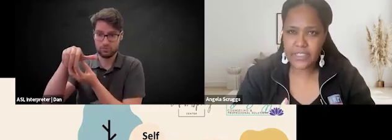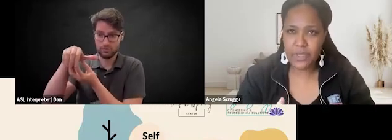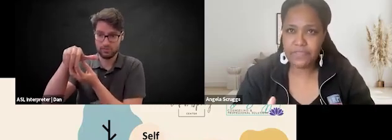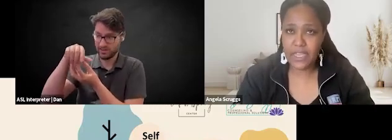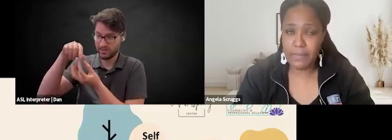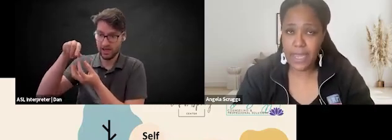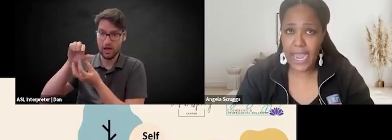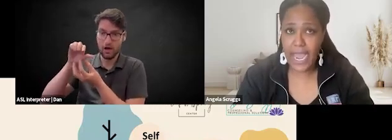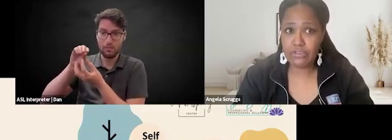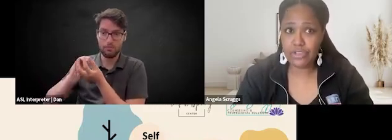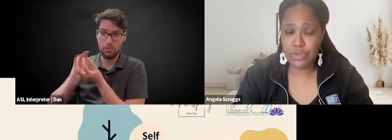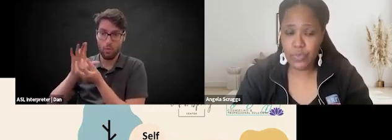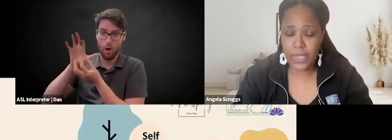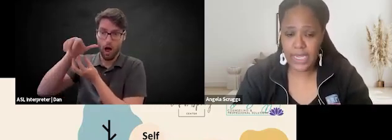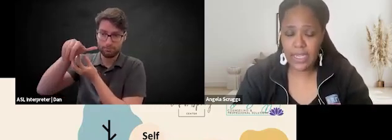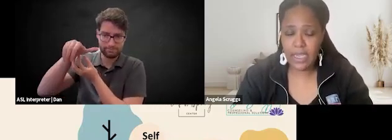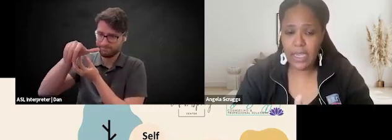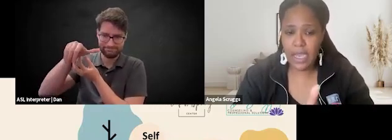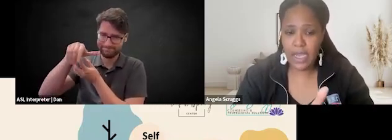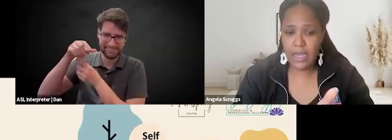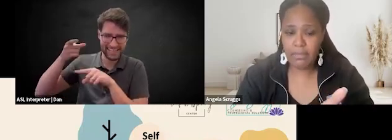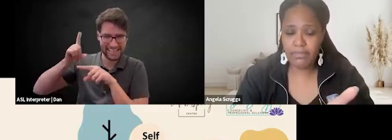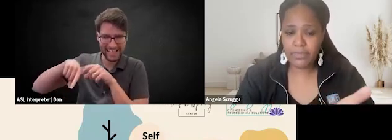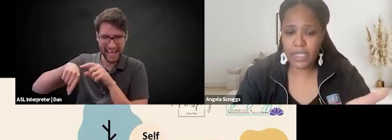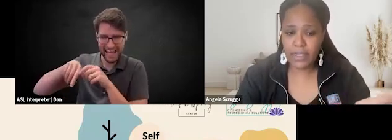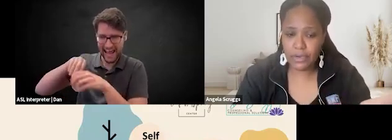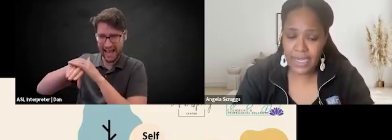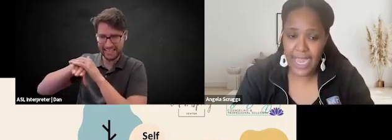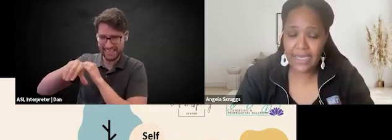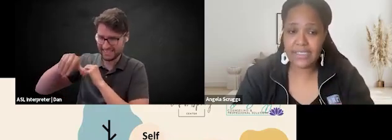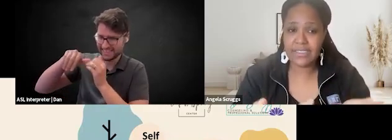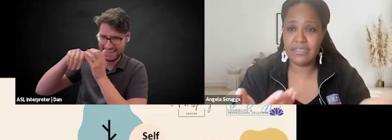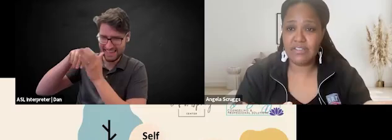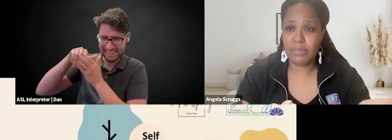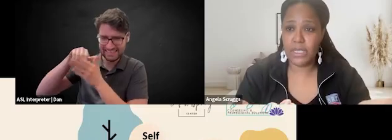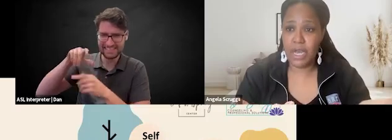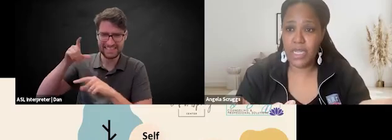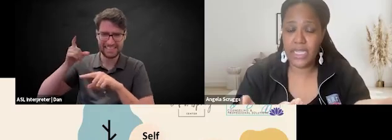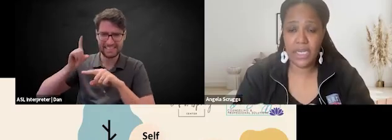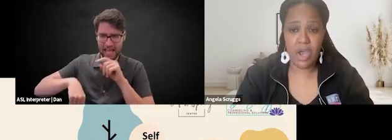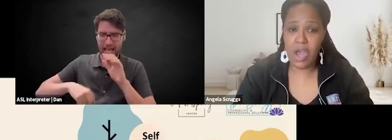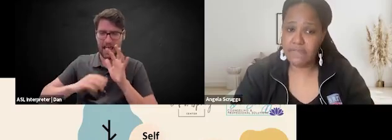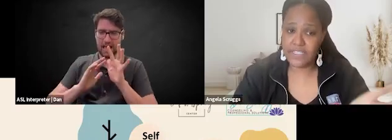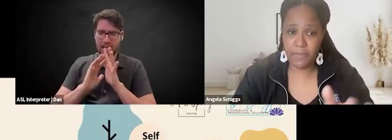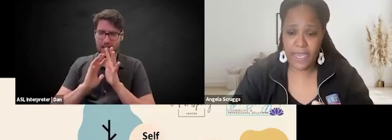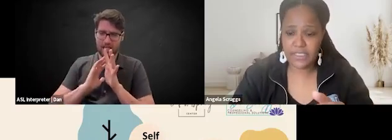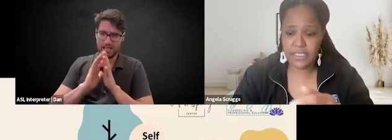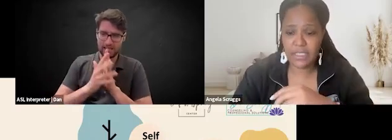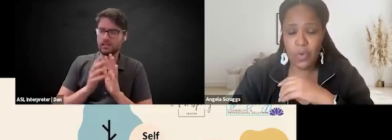as we think about how do we, um... create a sense of belonging in all of the spaces